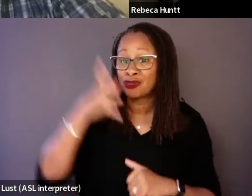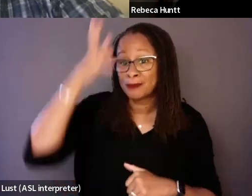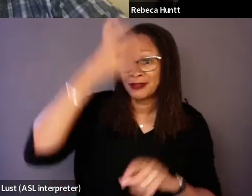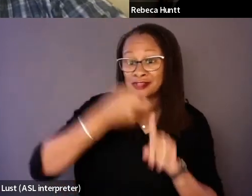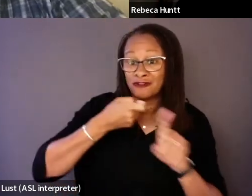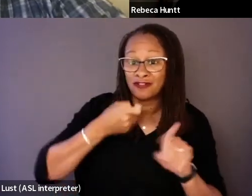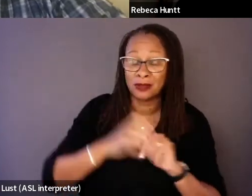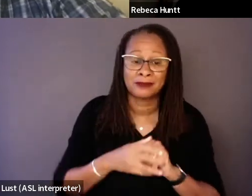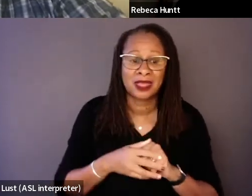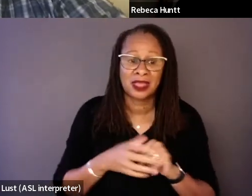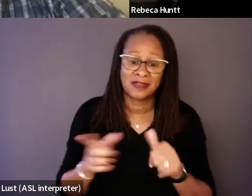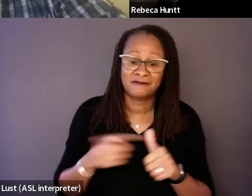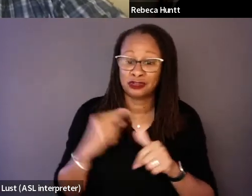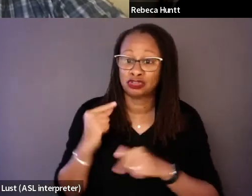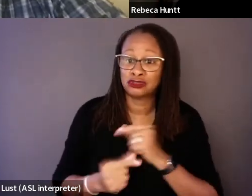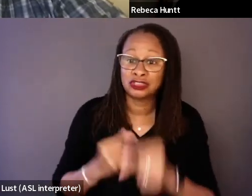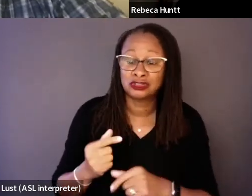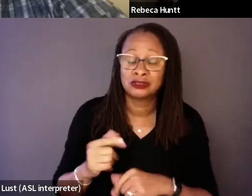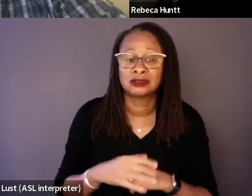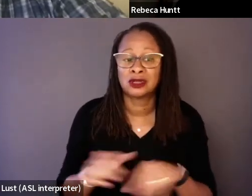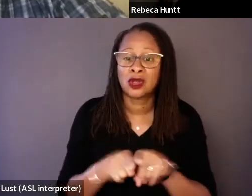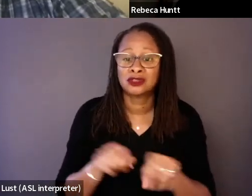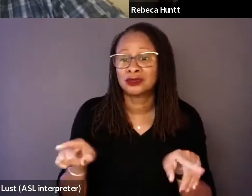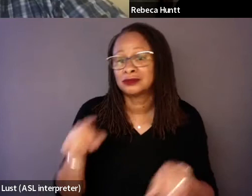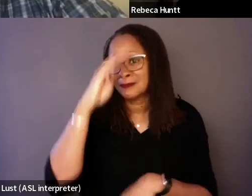and being first generation and also being a Black woman in this country.